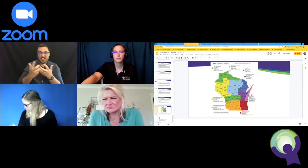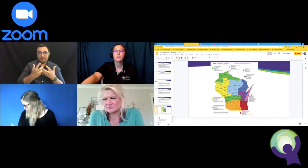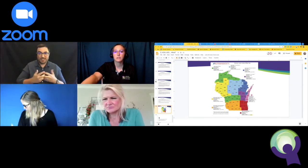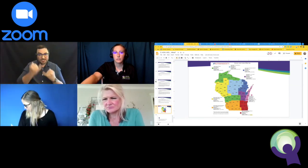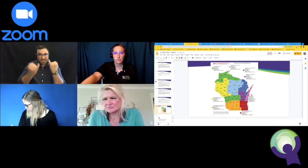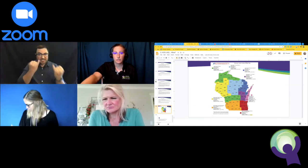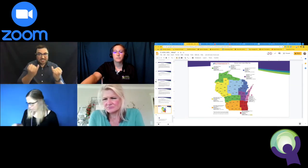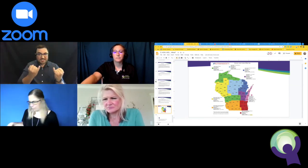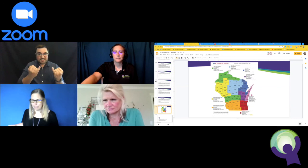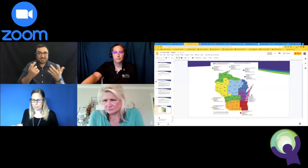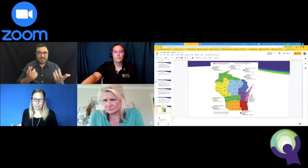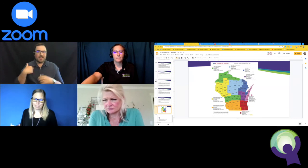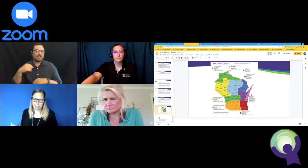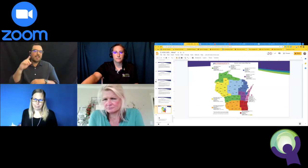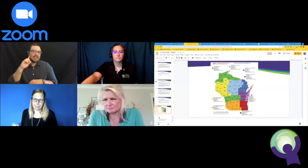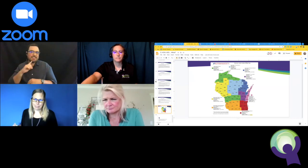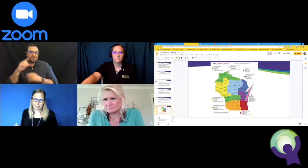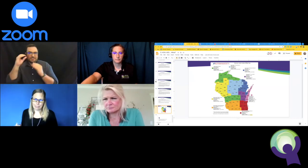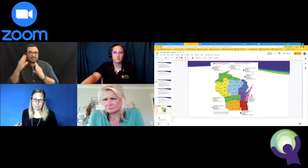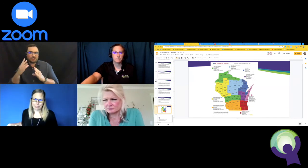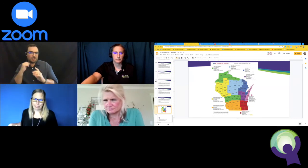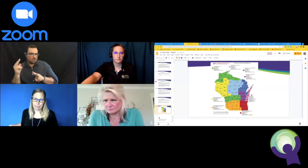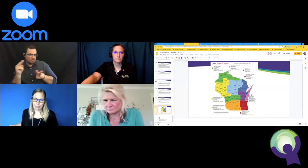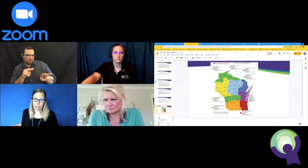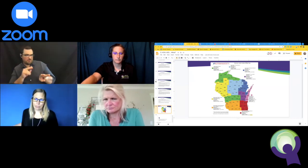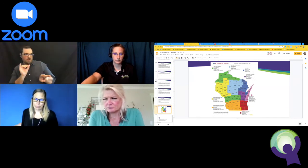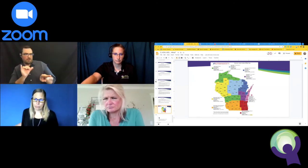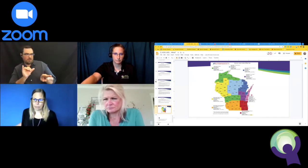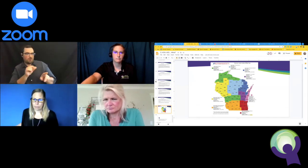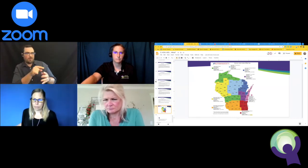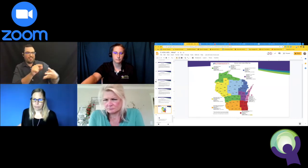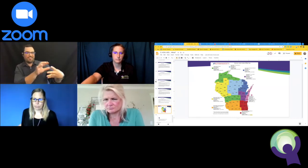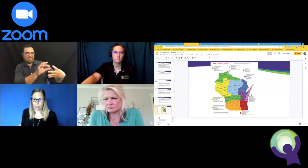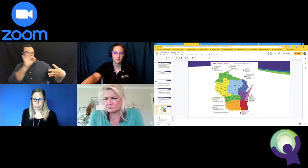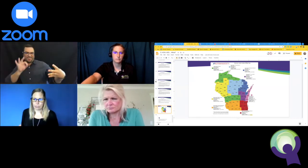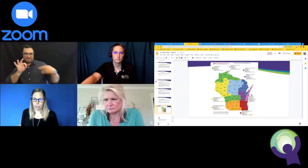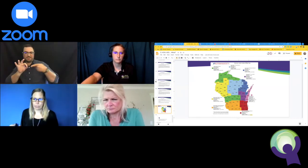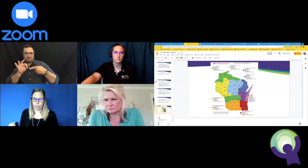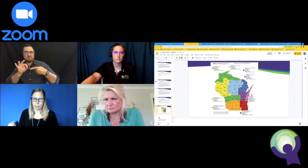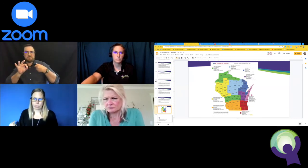like as a teacher for the deaf and hard of hearing they may pick and choose what specifically works for a student?